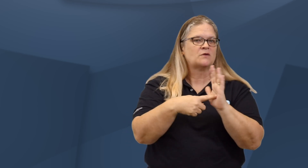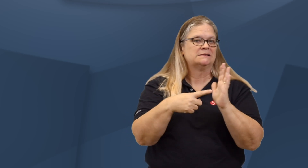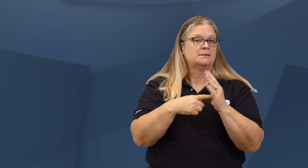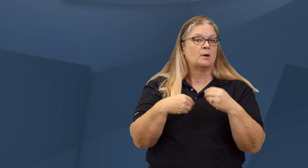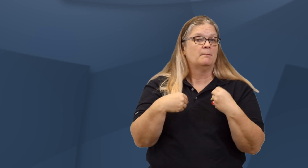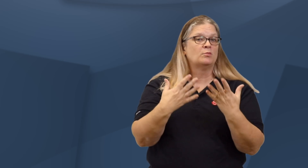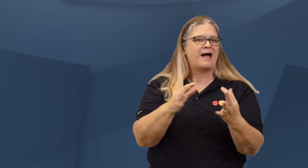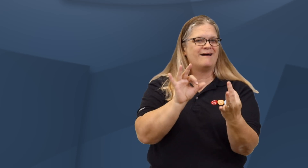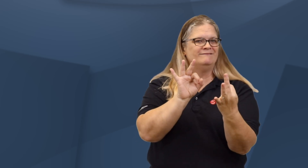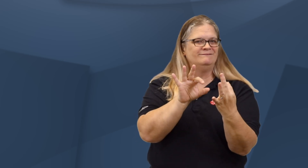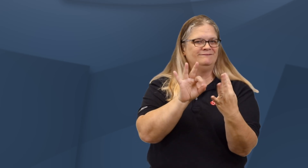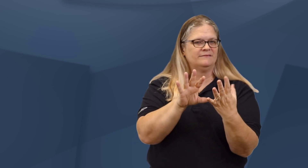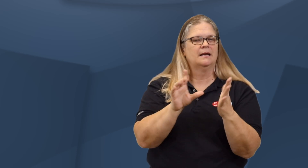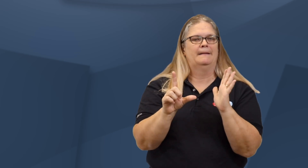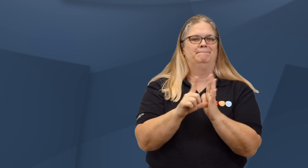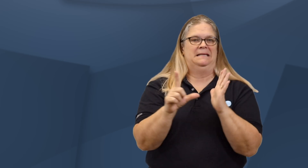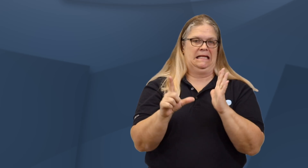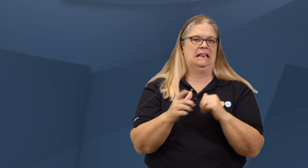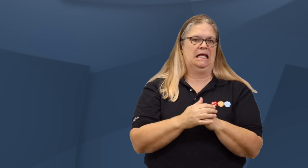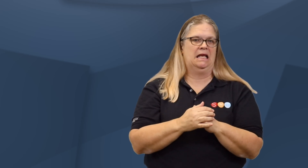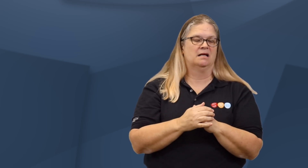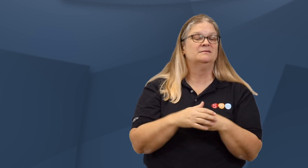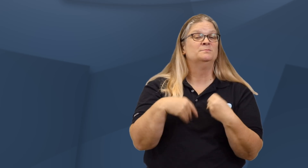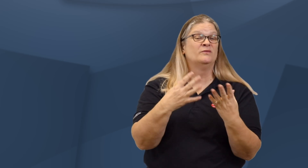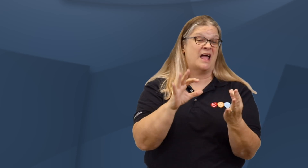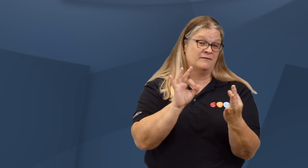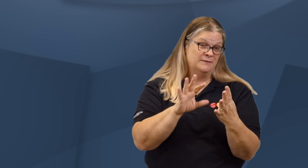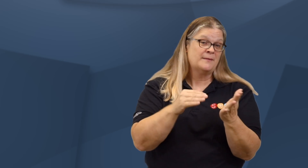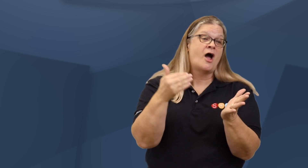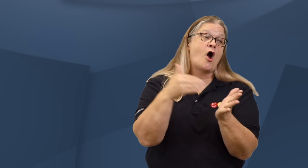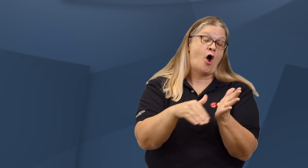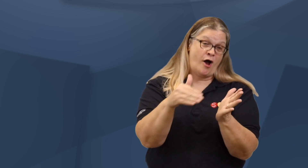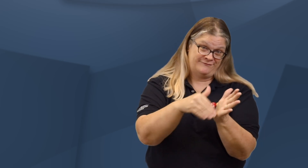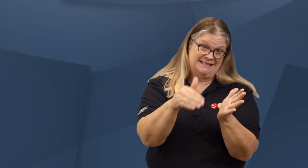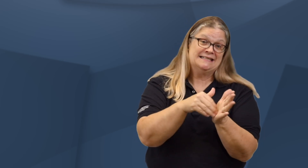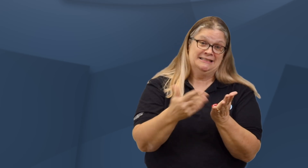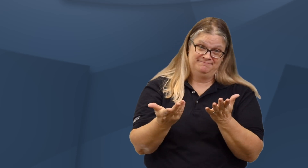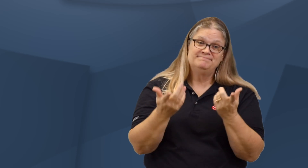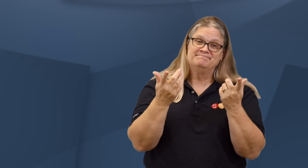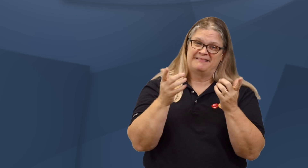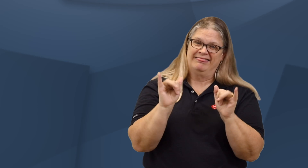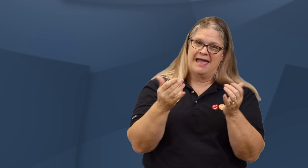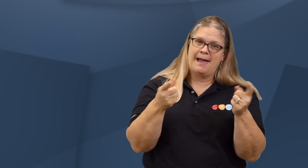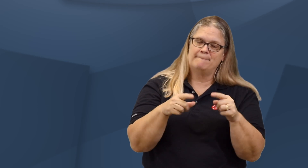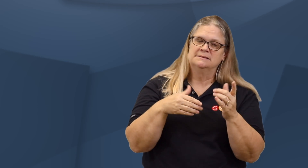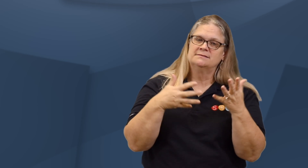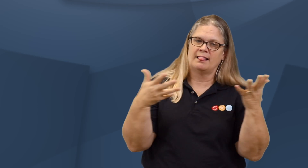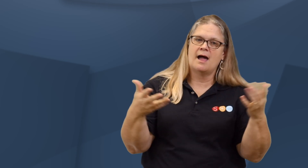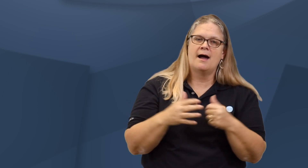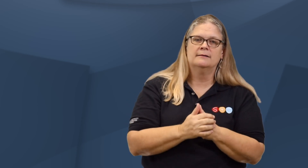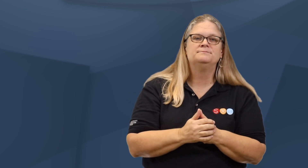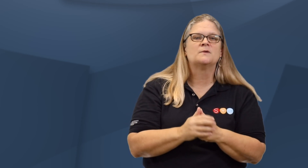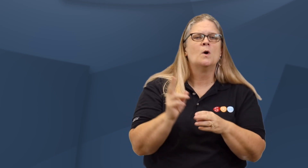So, one is to provide feedback immediately and providing feedback often.